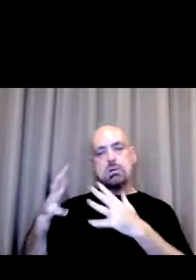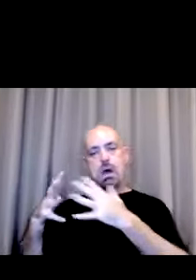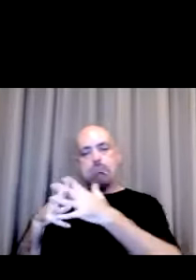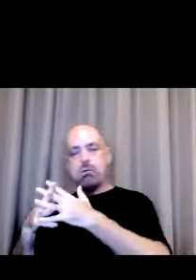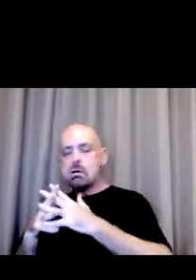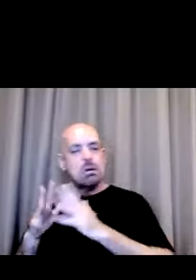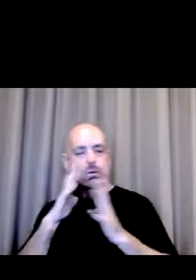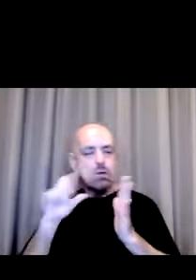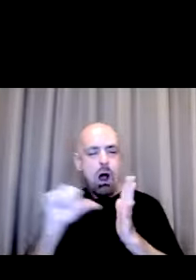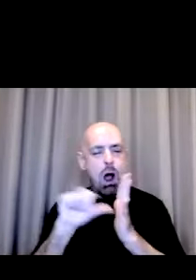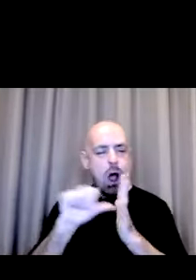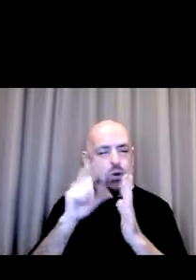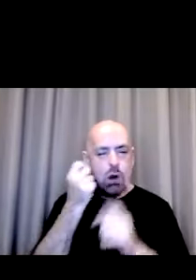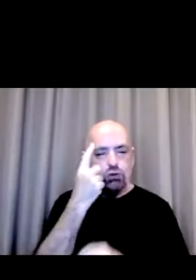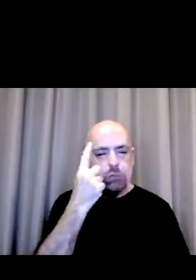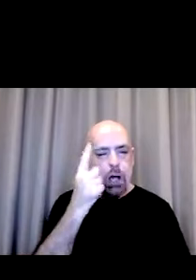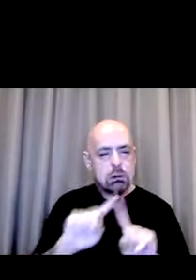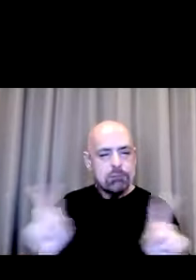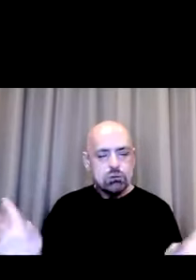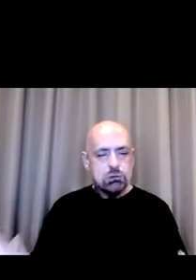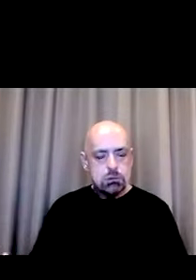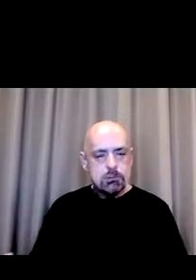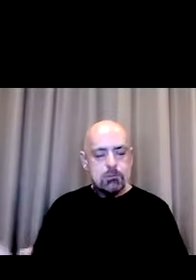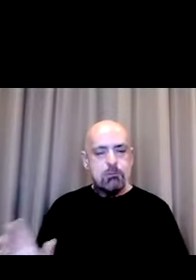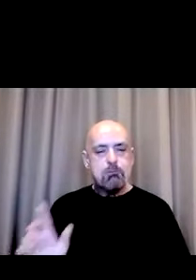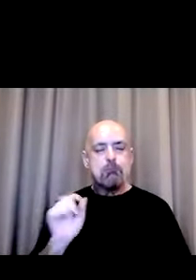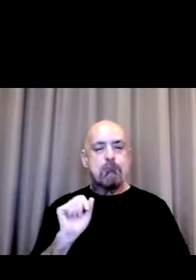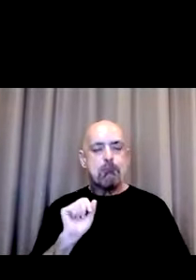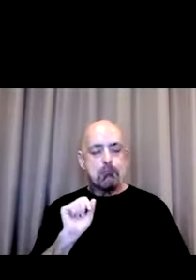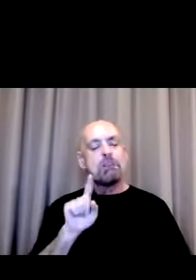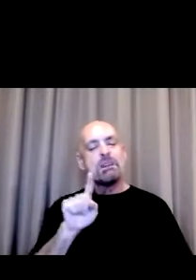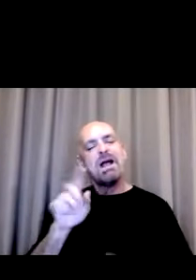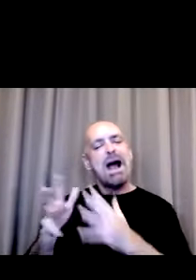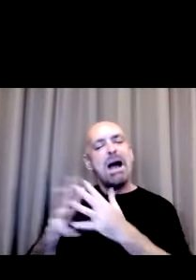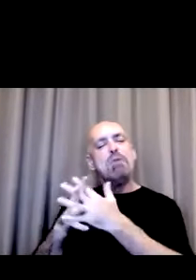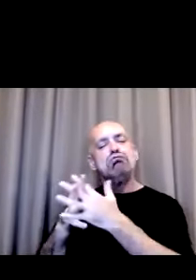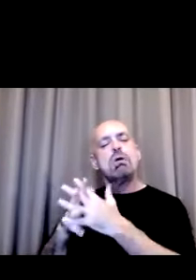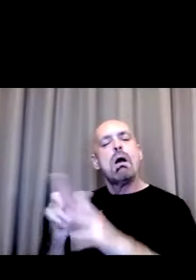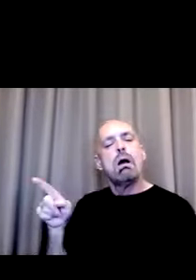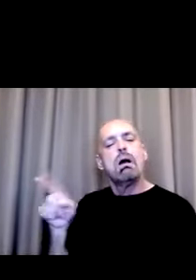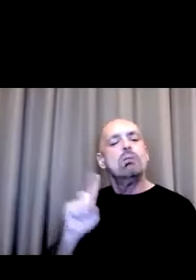revolution in France where he made a conservative critique of what